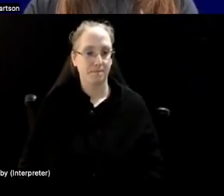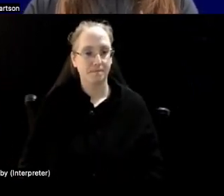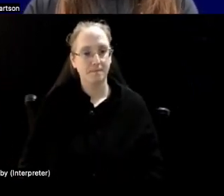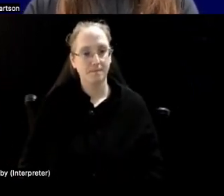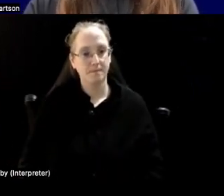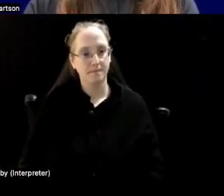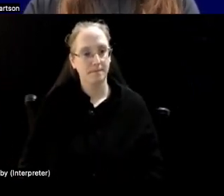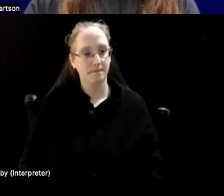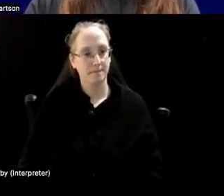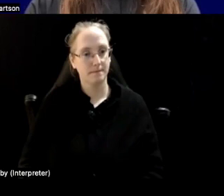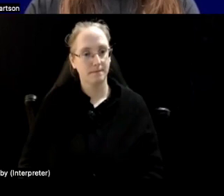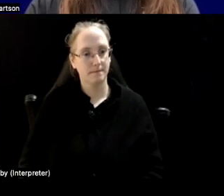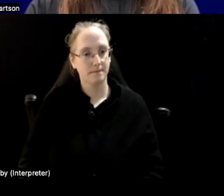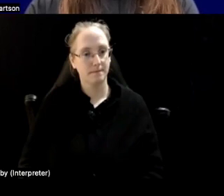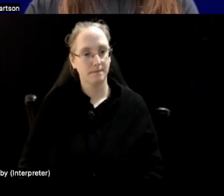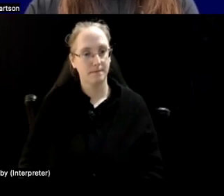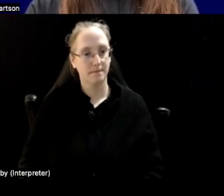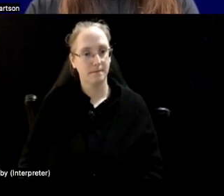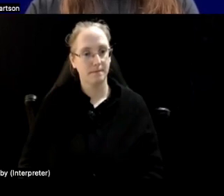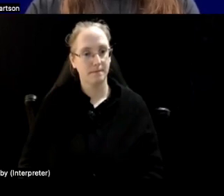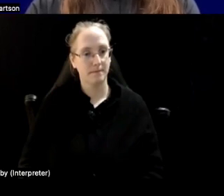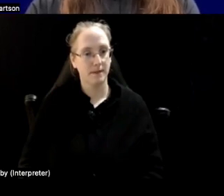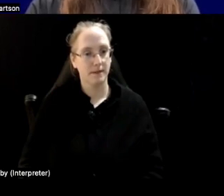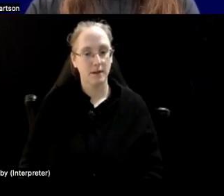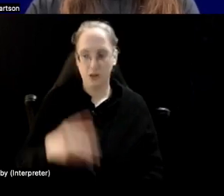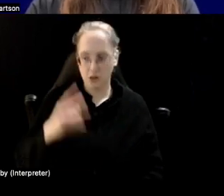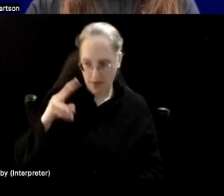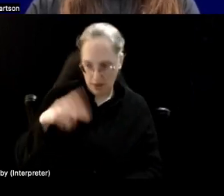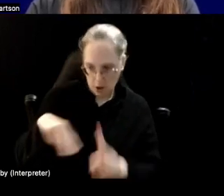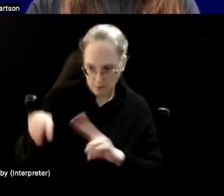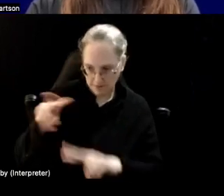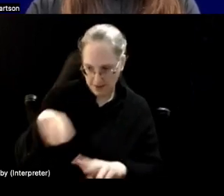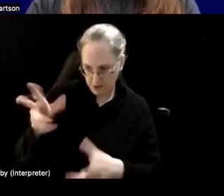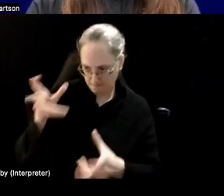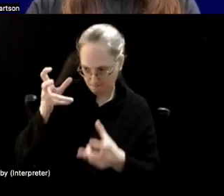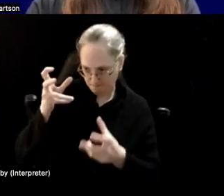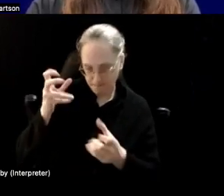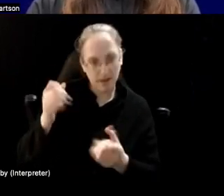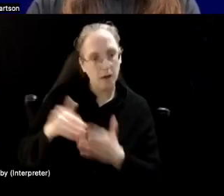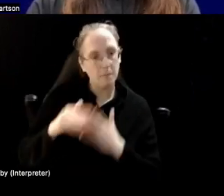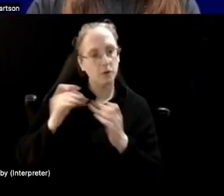Your observations will help you understand the deafblind experience and what is meaningful to